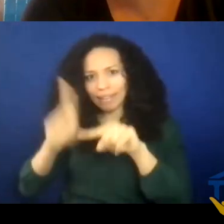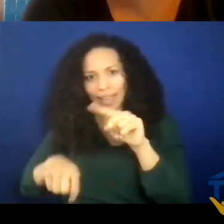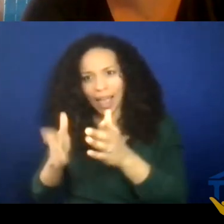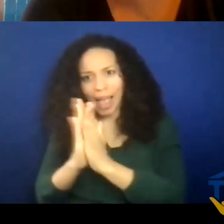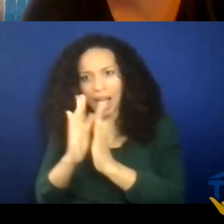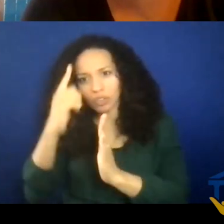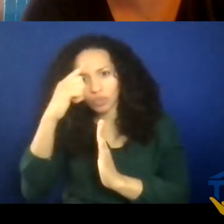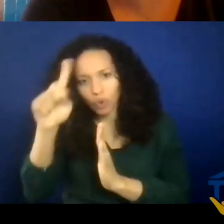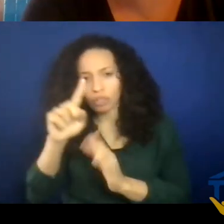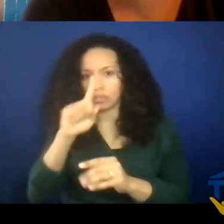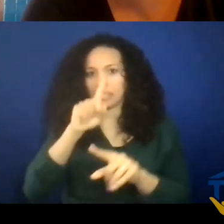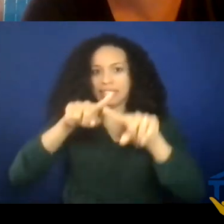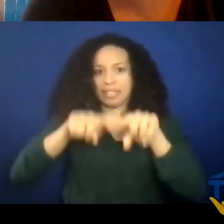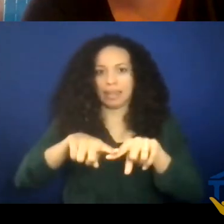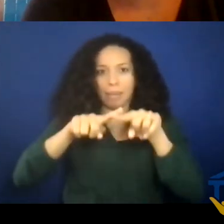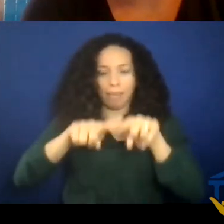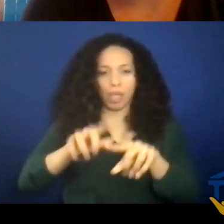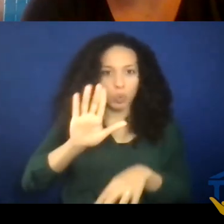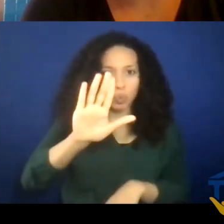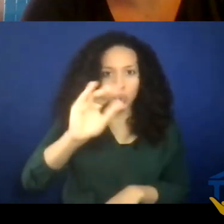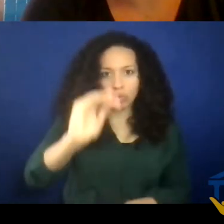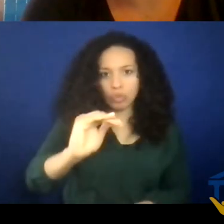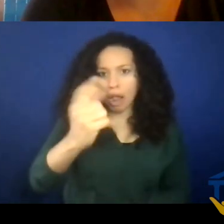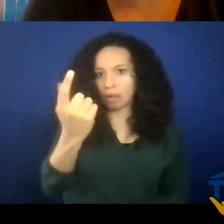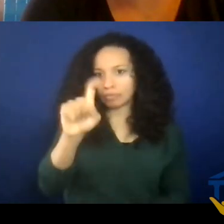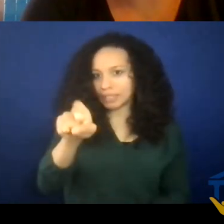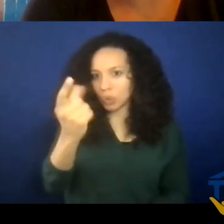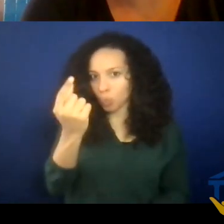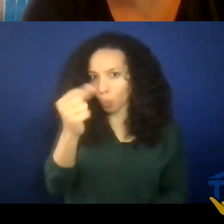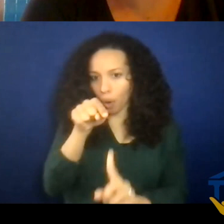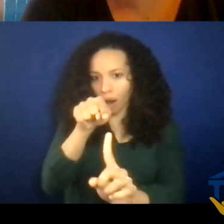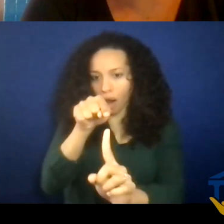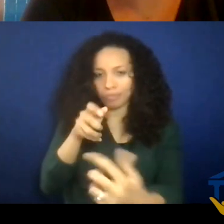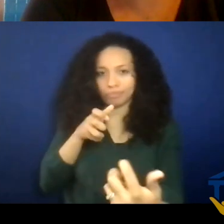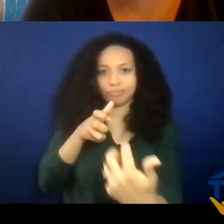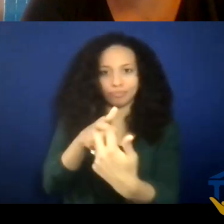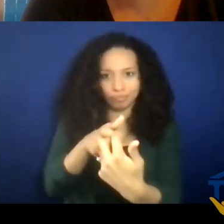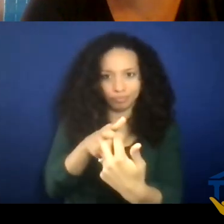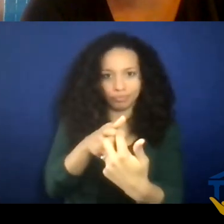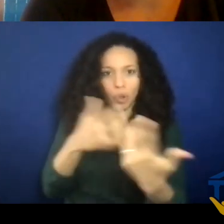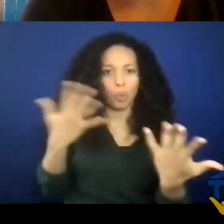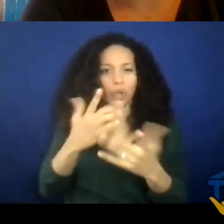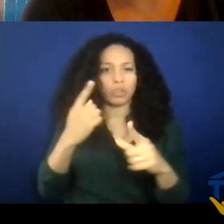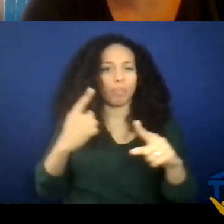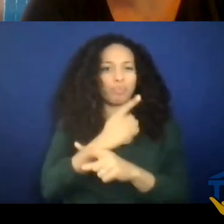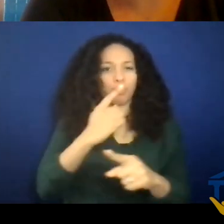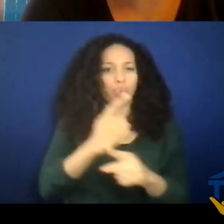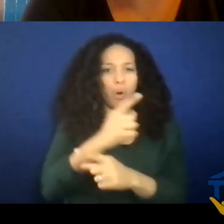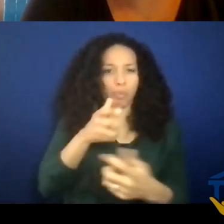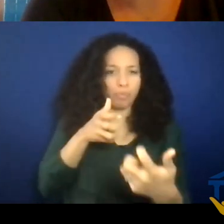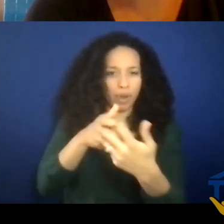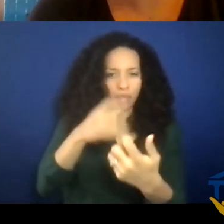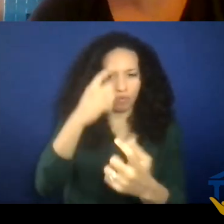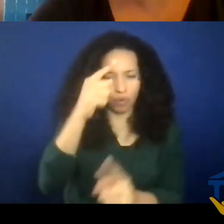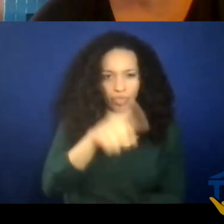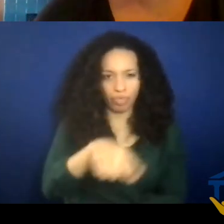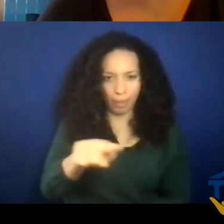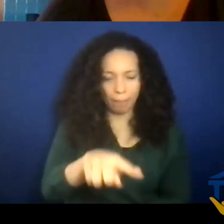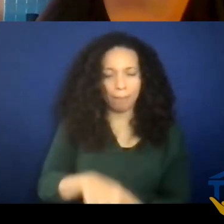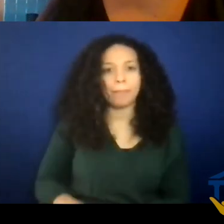your child needs and what is appropriate for them. The legal standard is “appropriateness”.